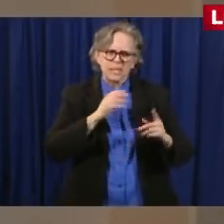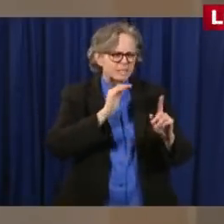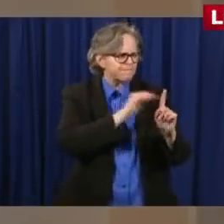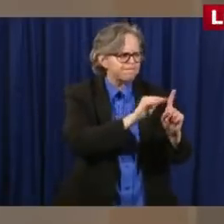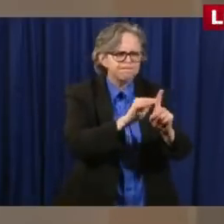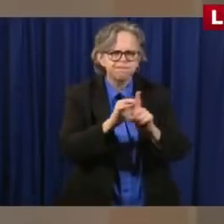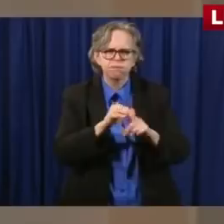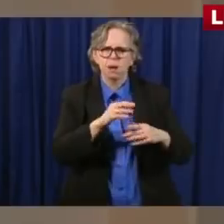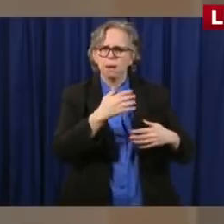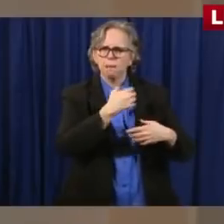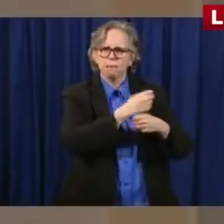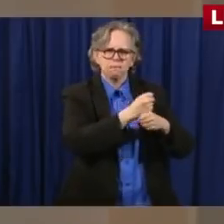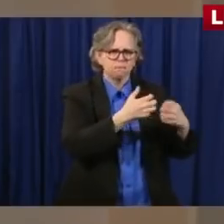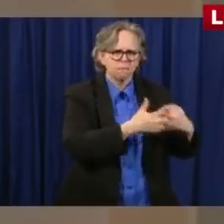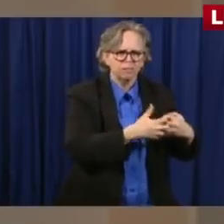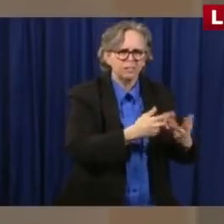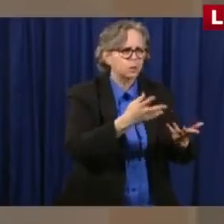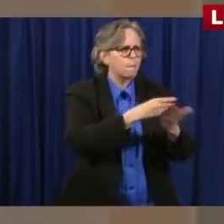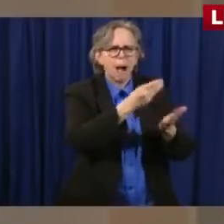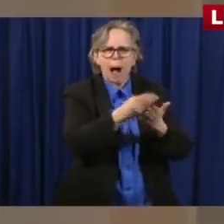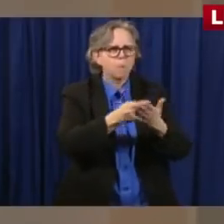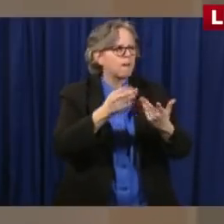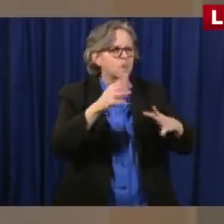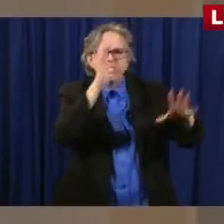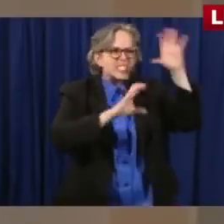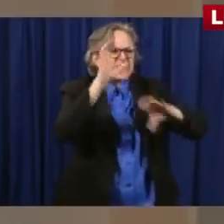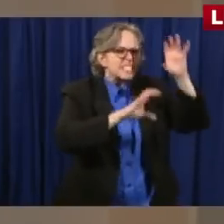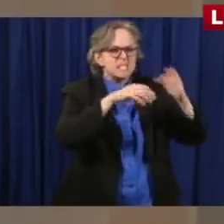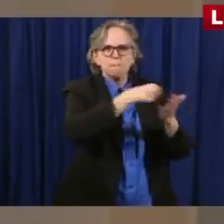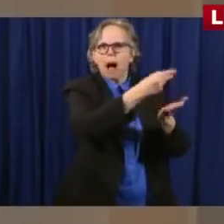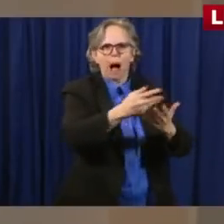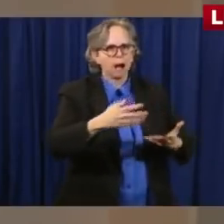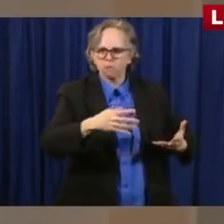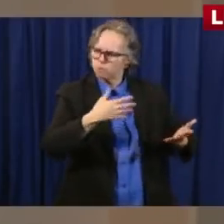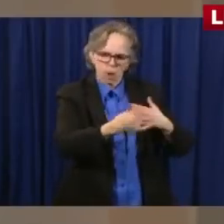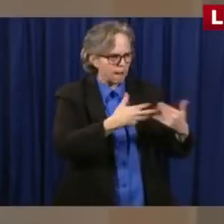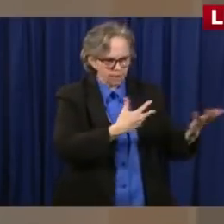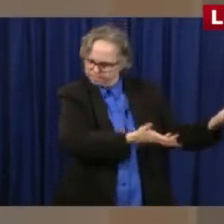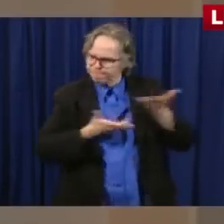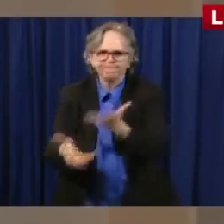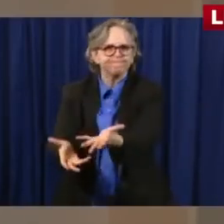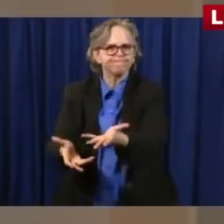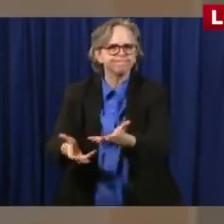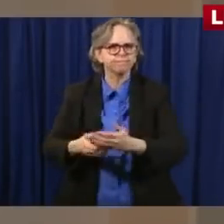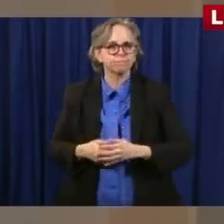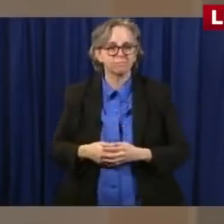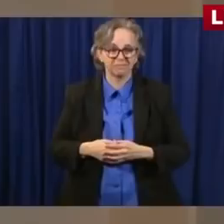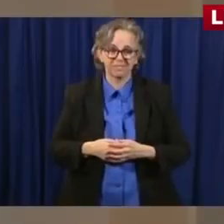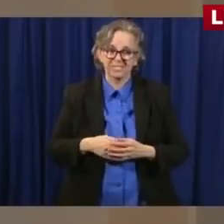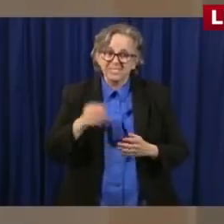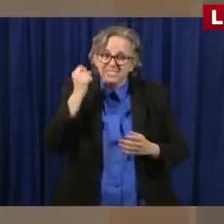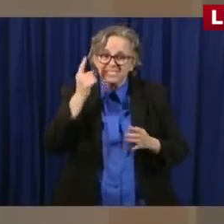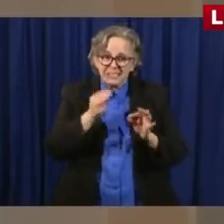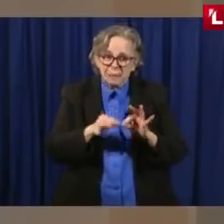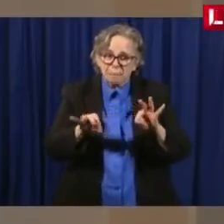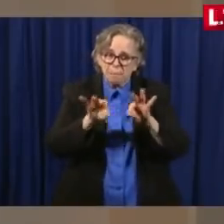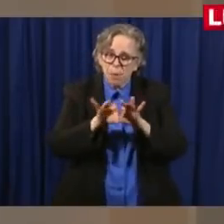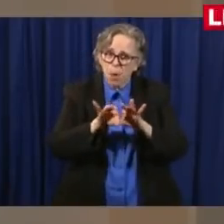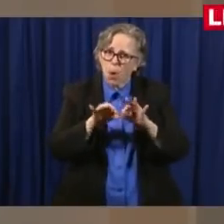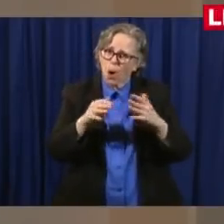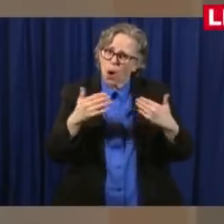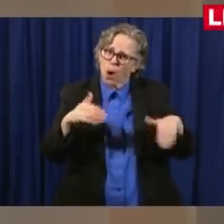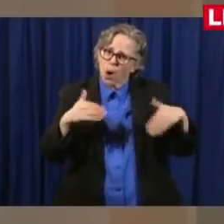WE ARE WORKING TO BUILD THE CAPACITY IN OHIO, TO ACQUIRE IT WHEREVER WE CAN.